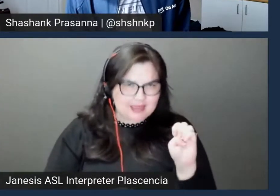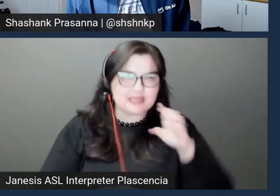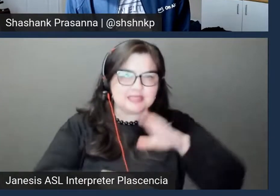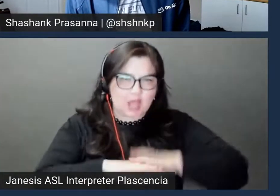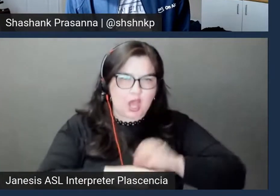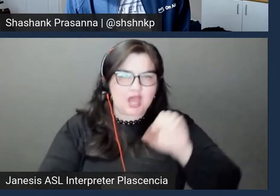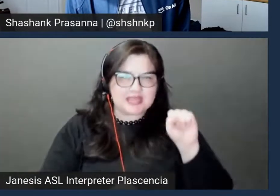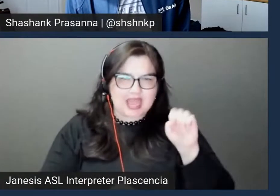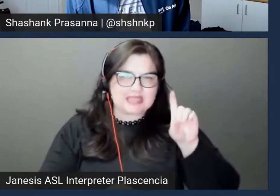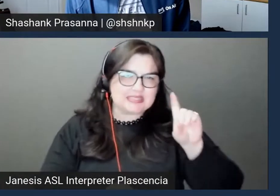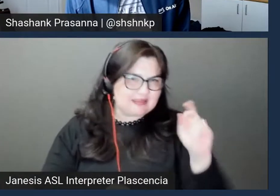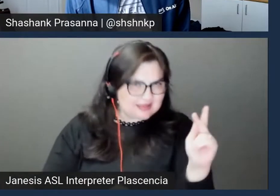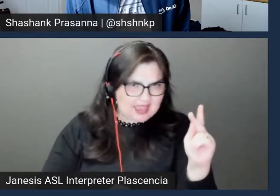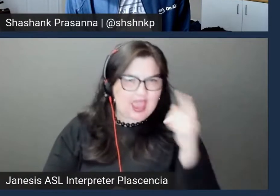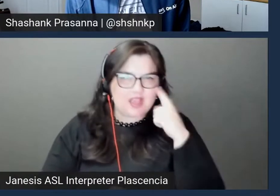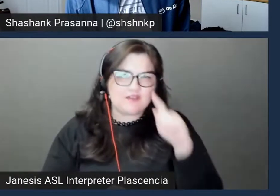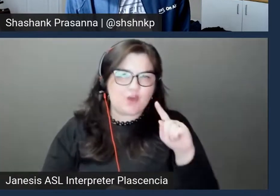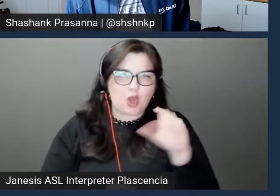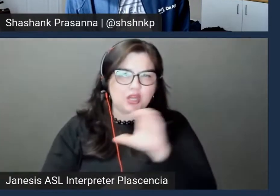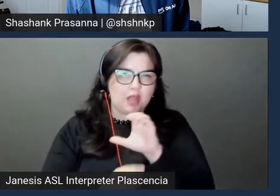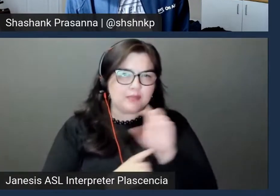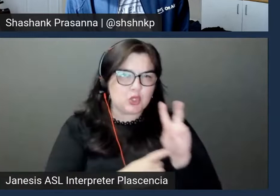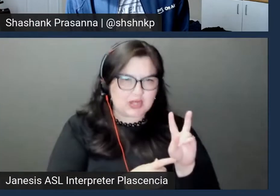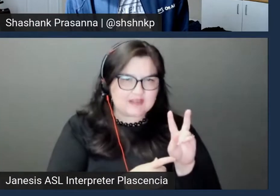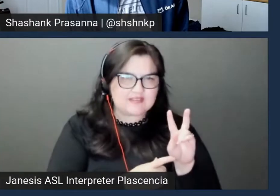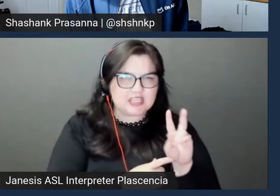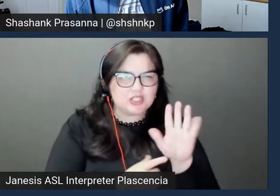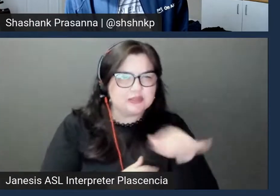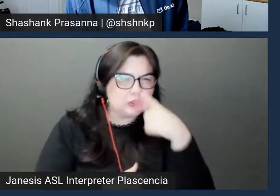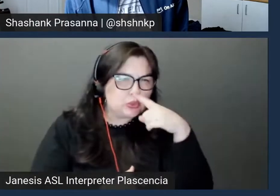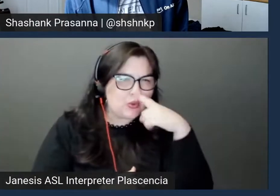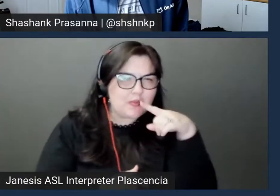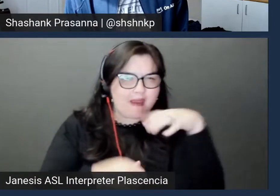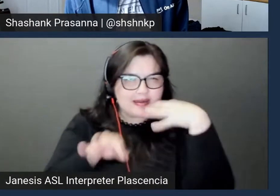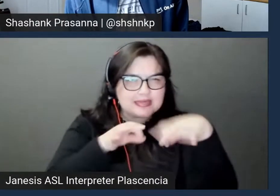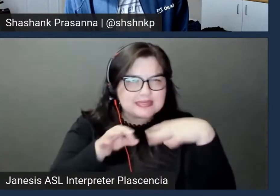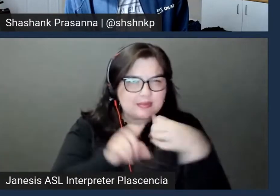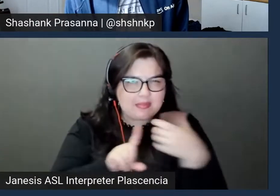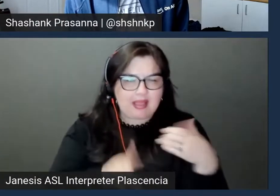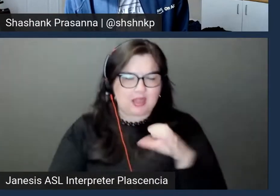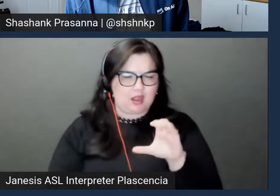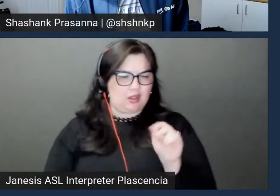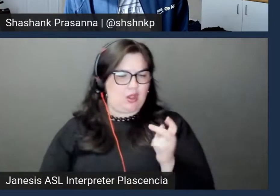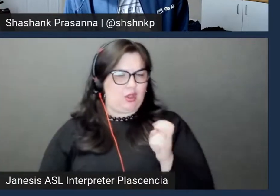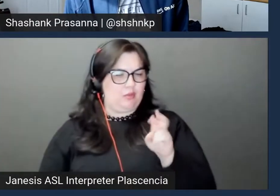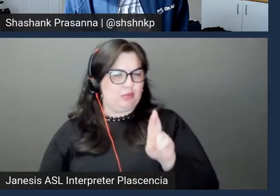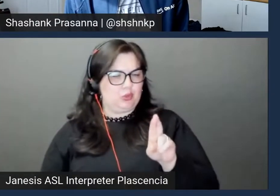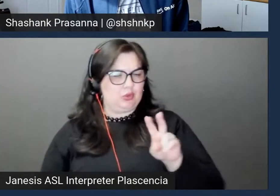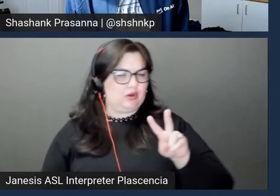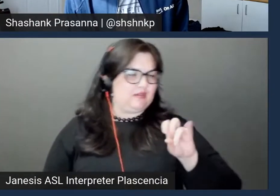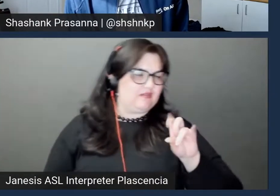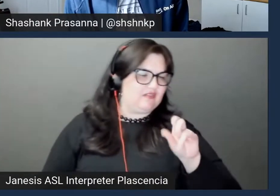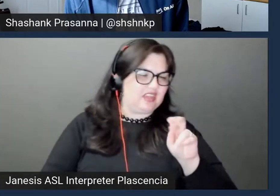Maybe we can explain to the audience here what is, what we mean by when you say computer vision, right. It sounds very futuristic.